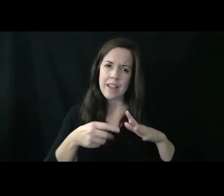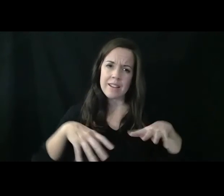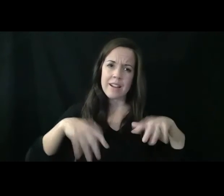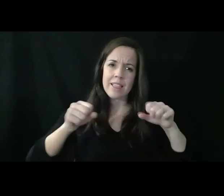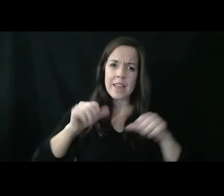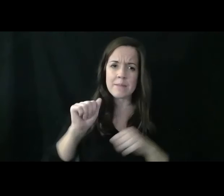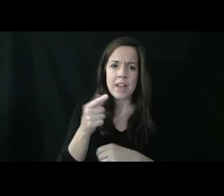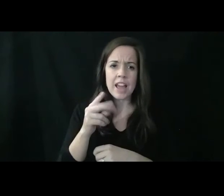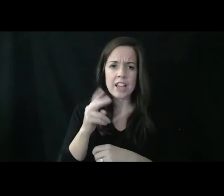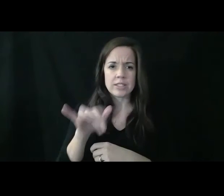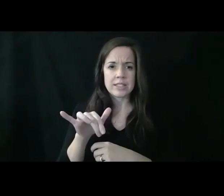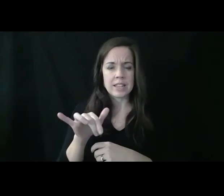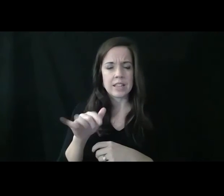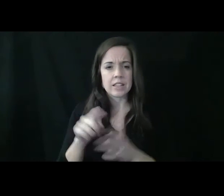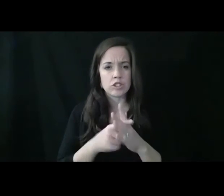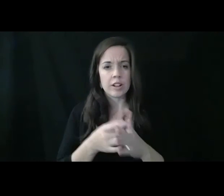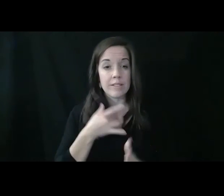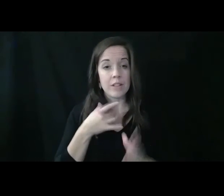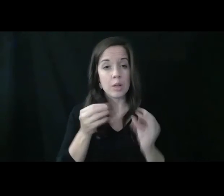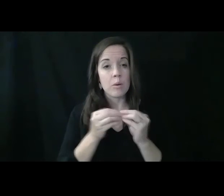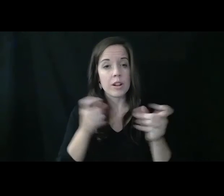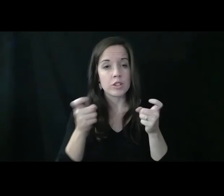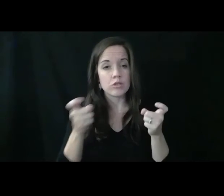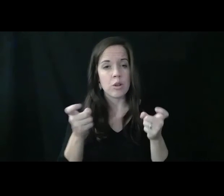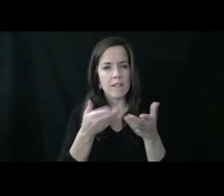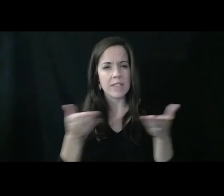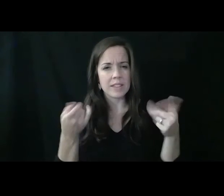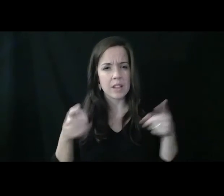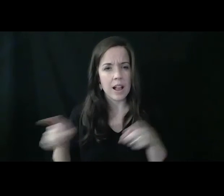more in control of the things that are happening. And this is how it happened.